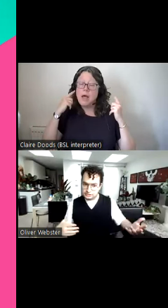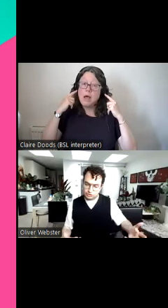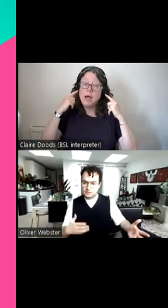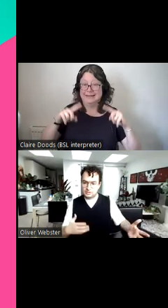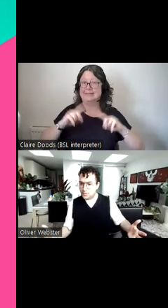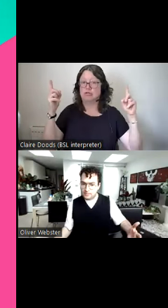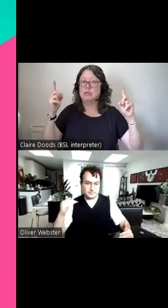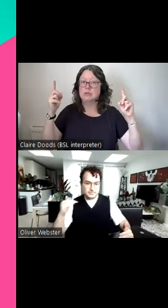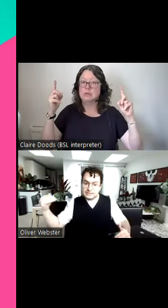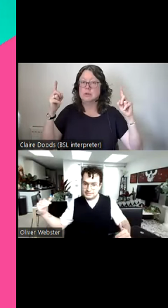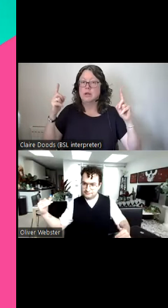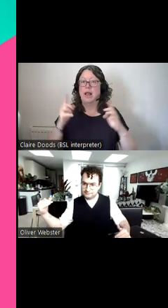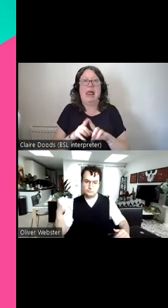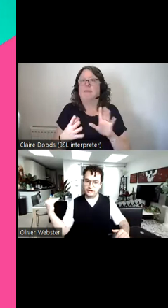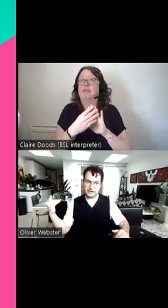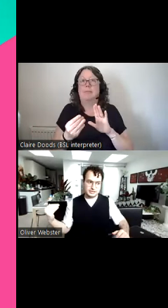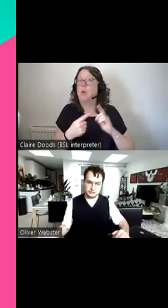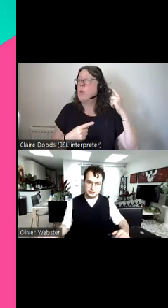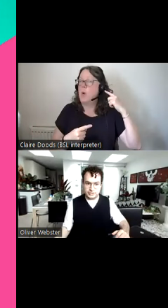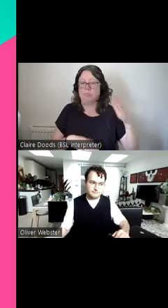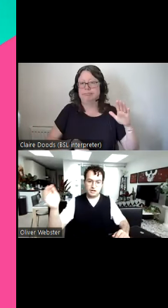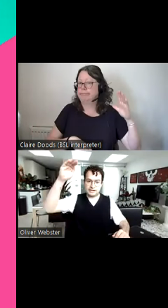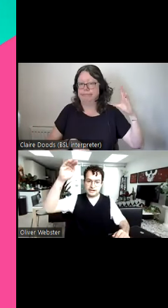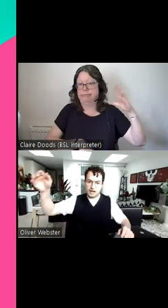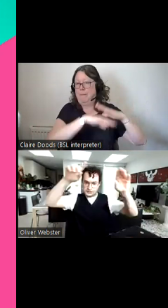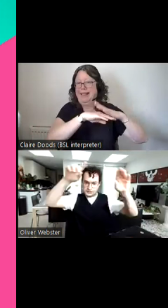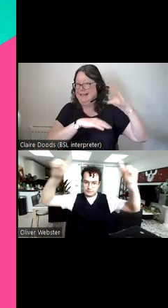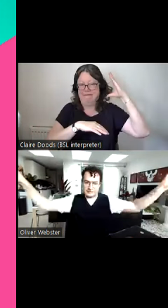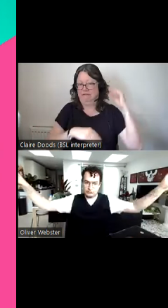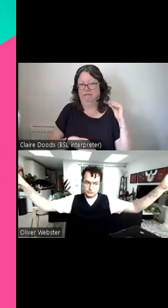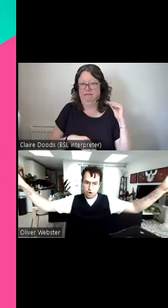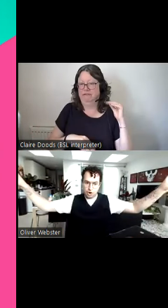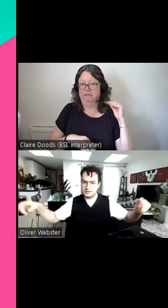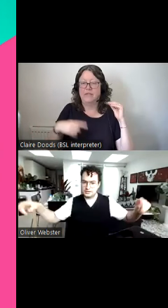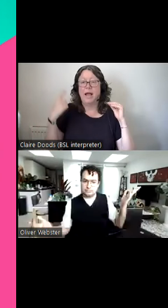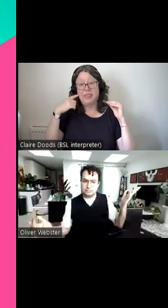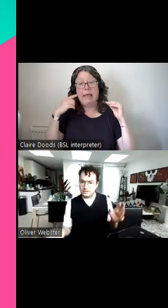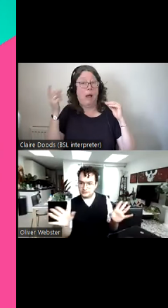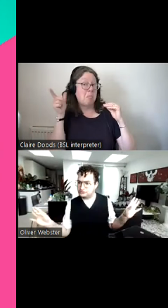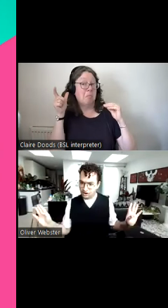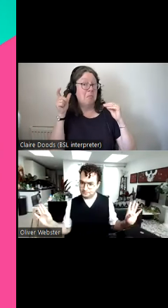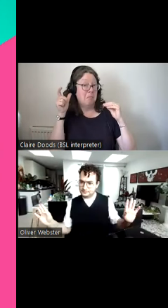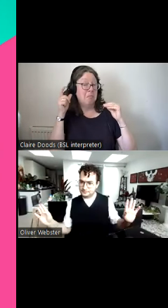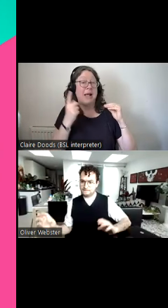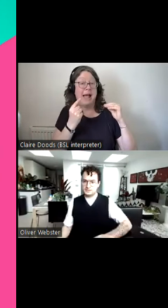Some people might be completely deaf in one ear, so they'd have a red line that's completely along the top and a blue line that's just absolutely fine.